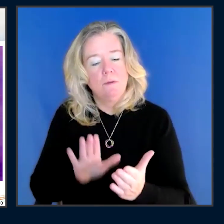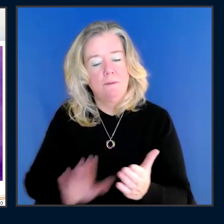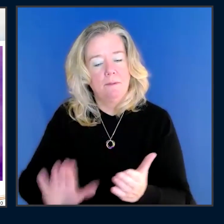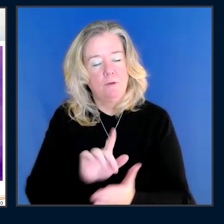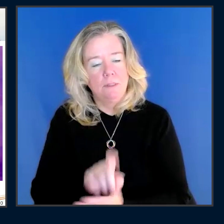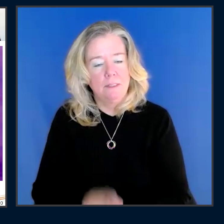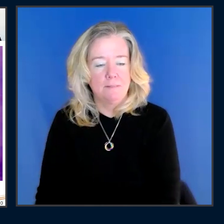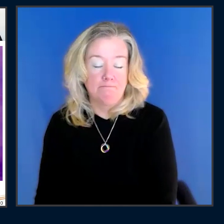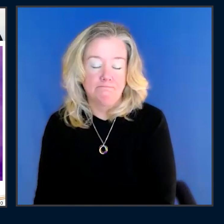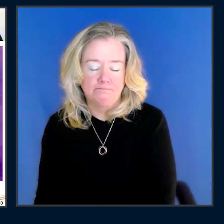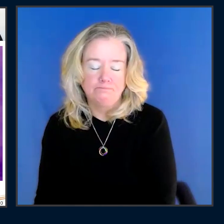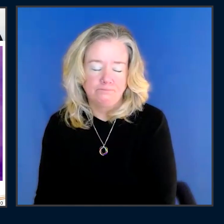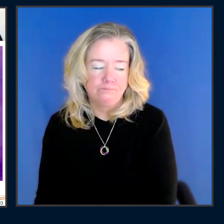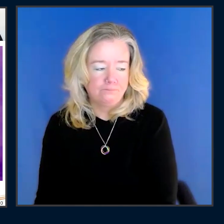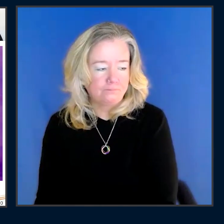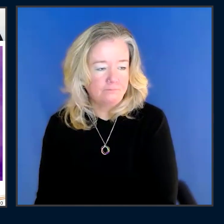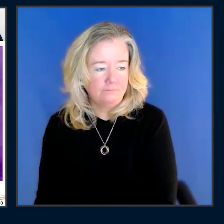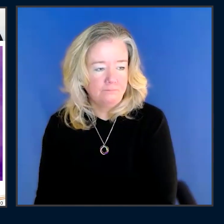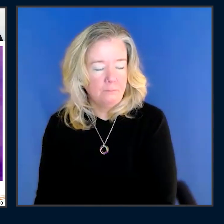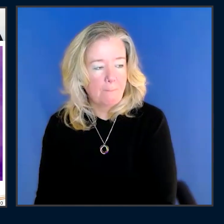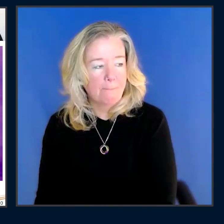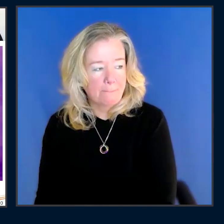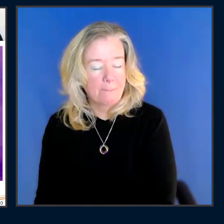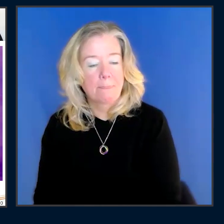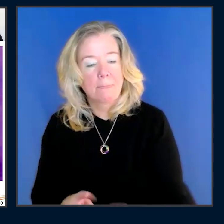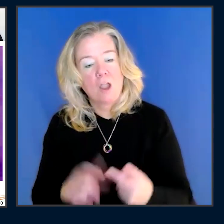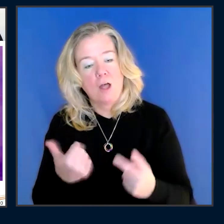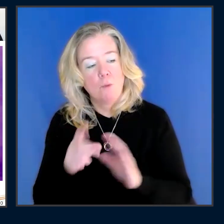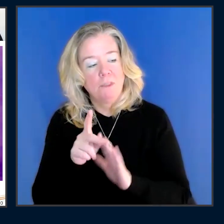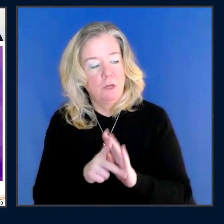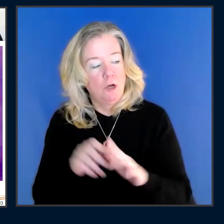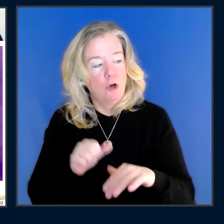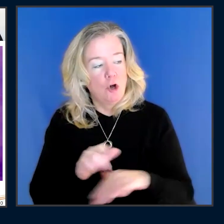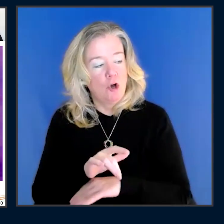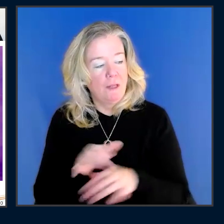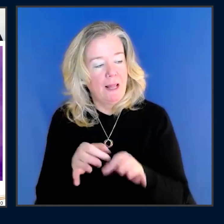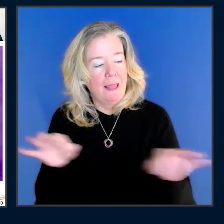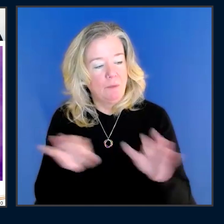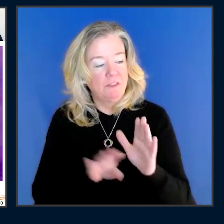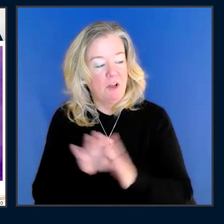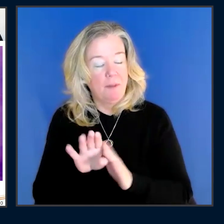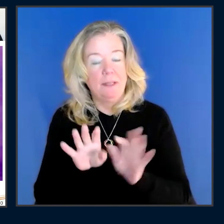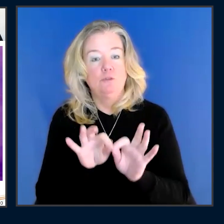to each student's needs. Another principle is that early language development